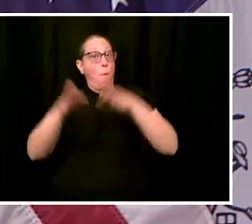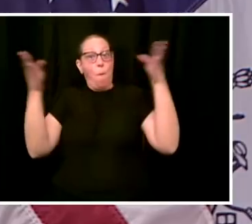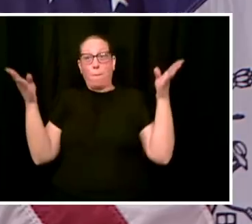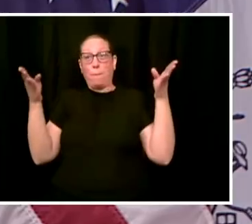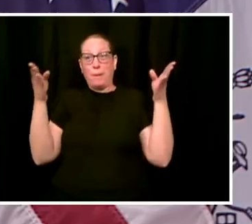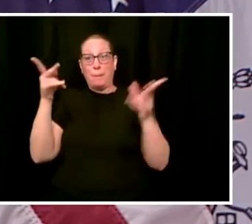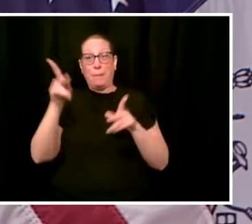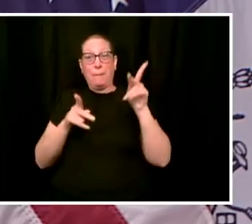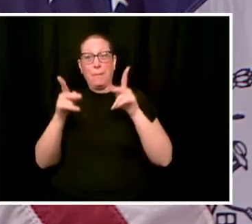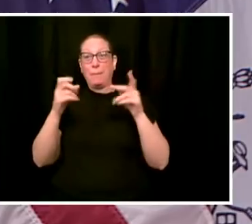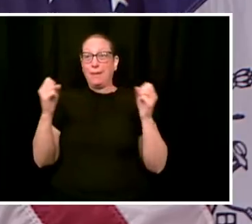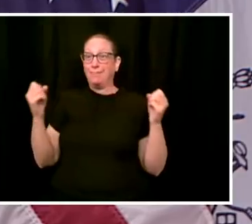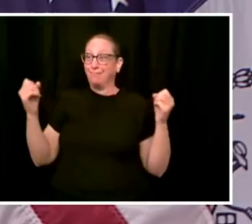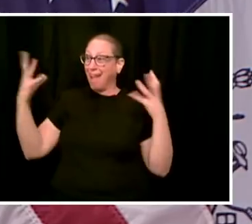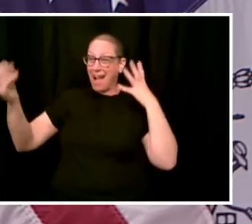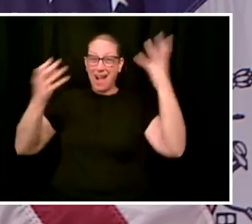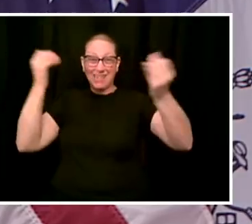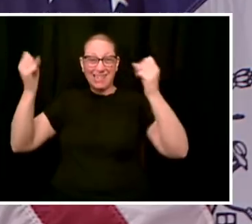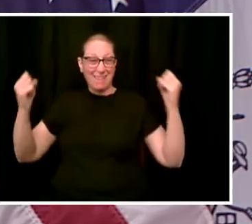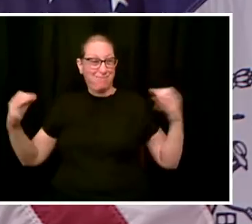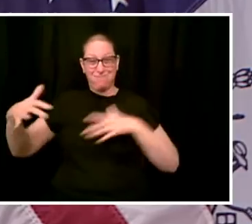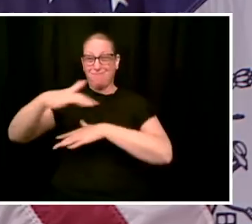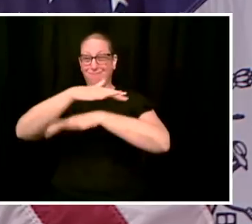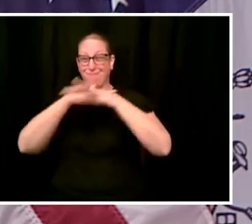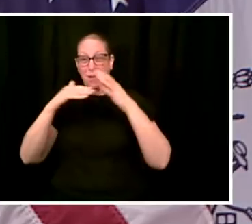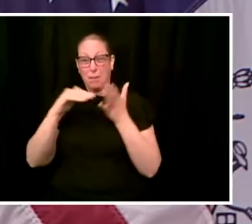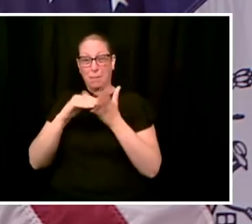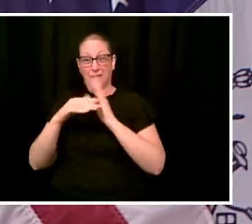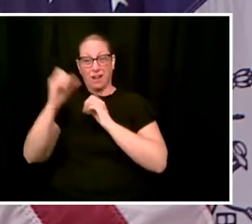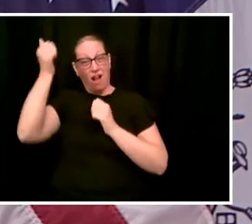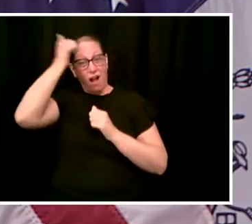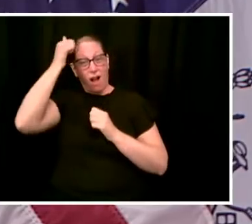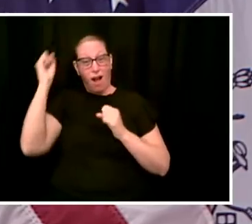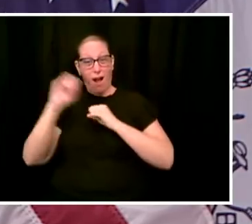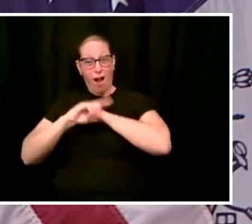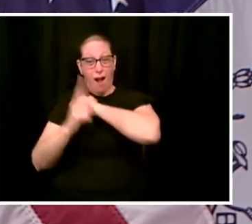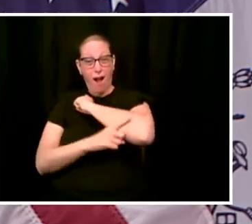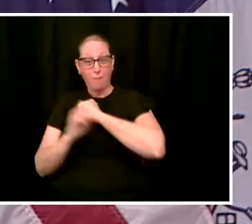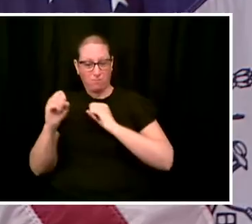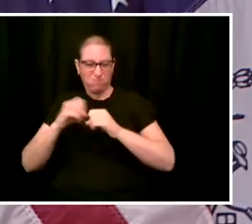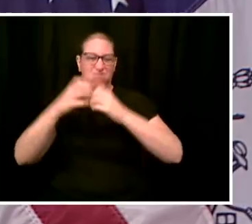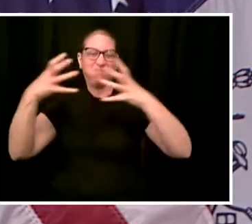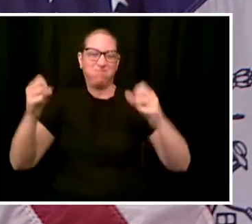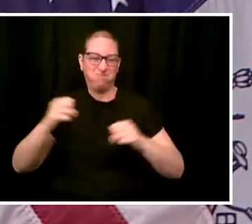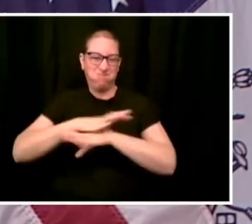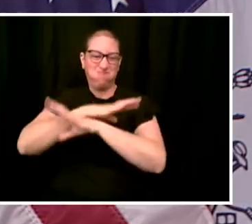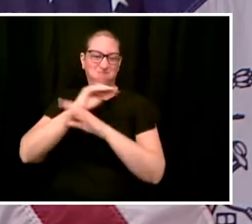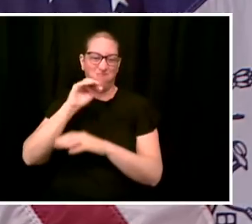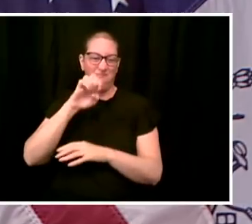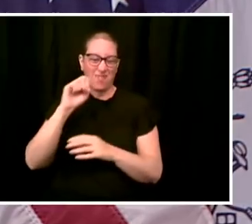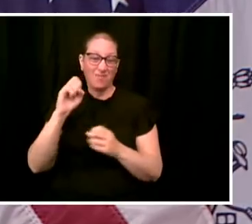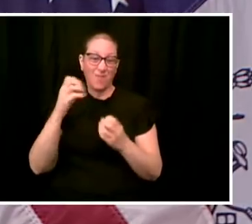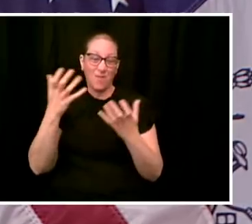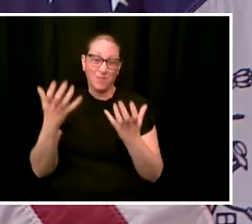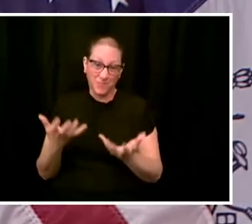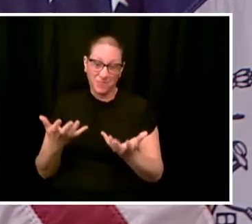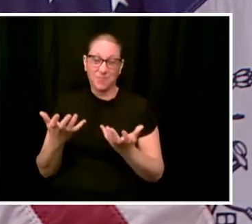A STRONG ARGUMENT THAT YOU WANT TO RTESO REIT FULLY, WE WILL LOOK TO SEE IF THERE IS A LESSON THAT WE